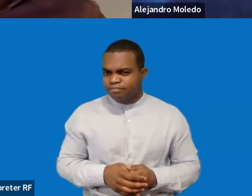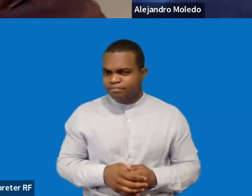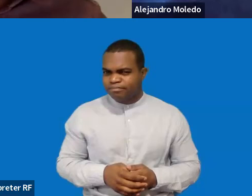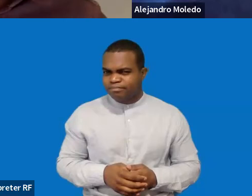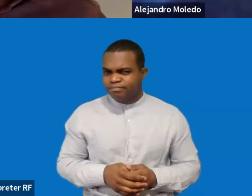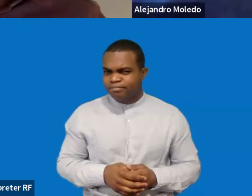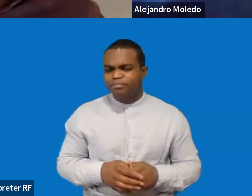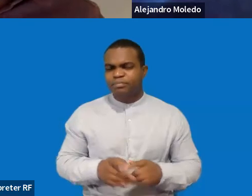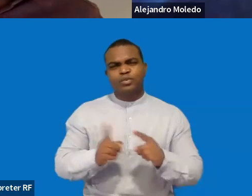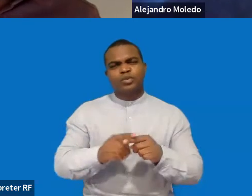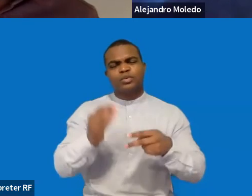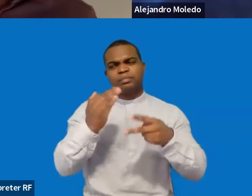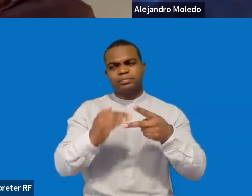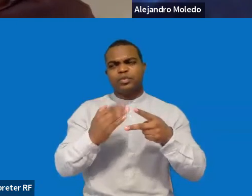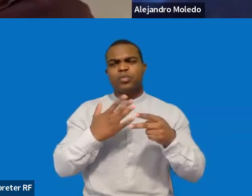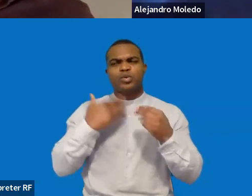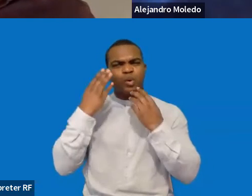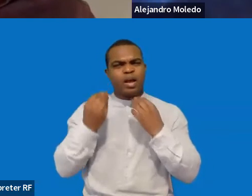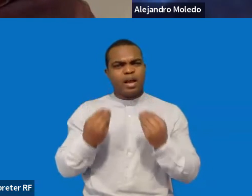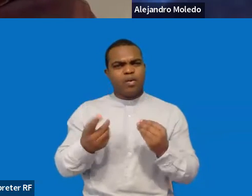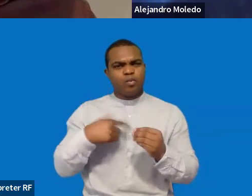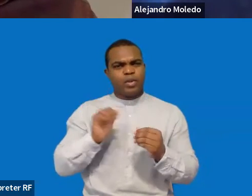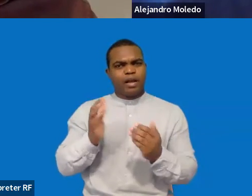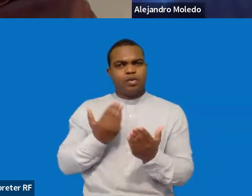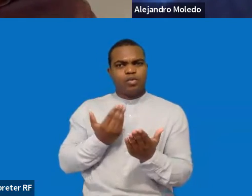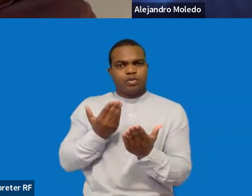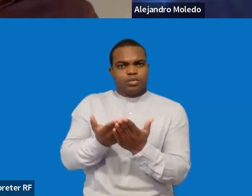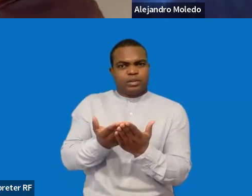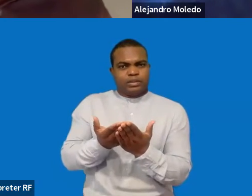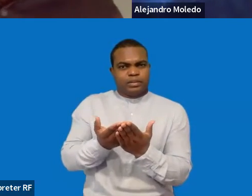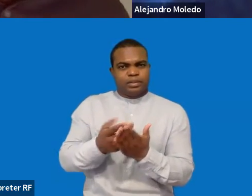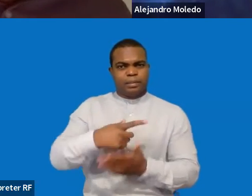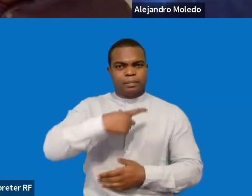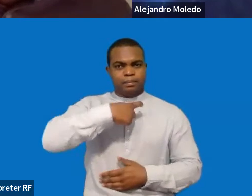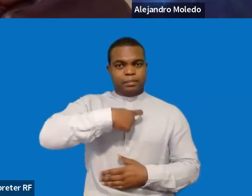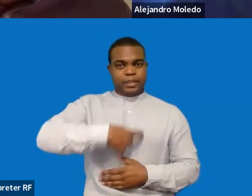You can always contribute by raising awareness